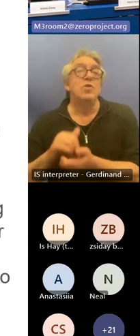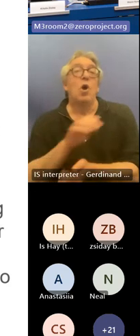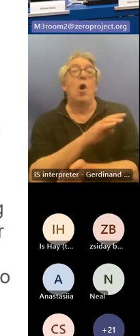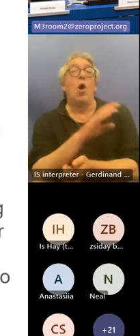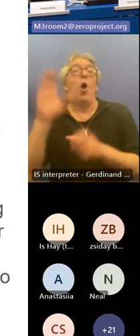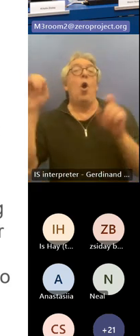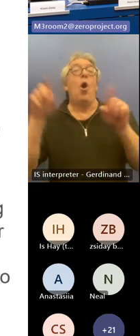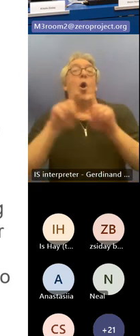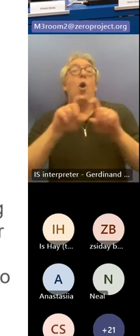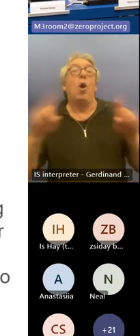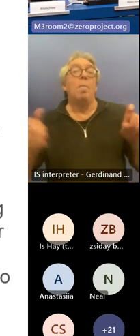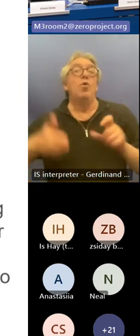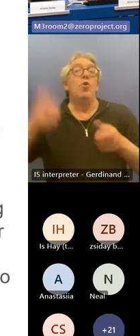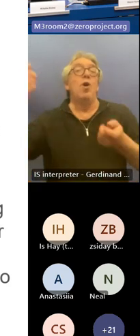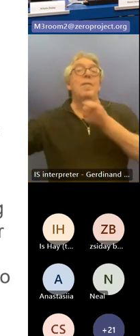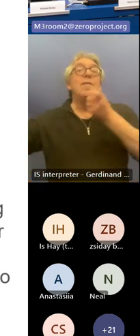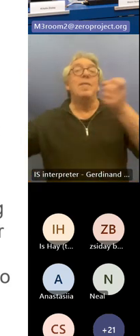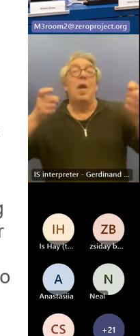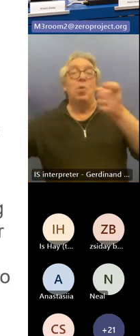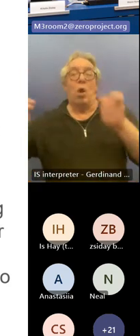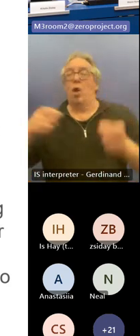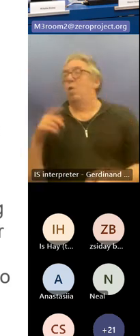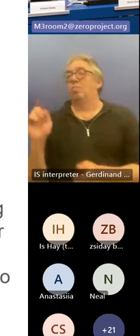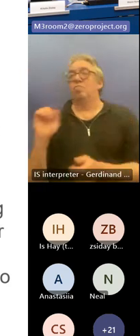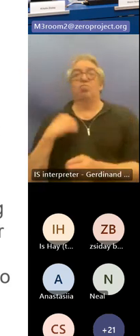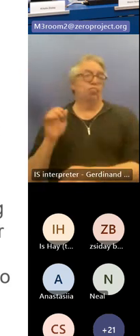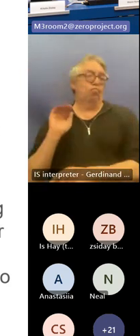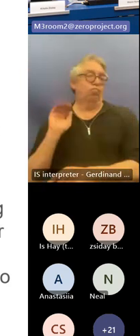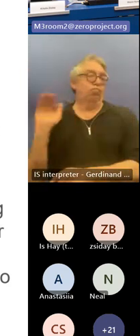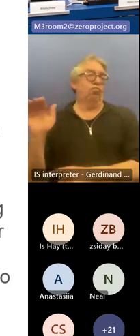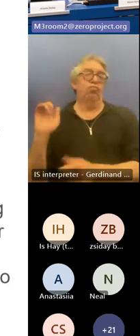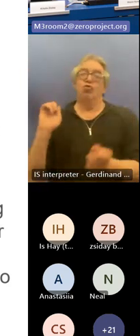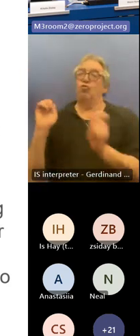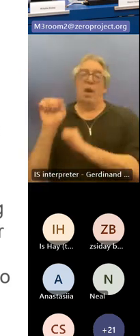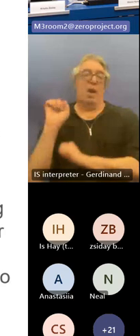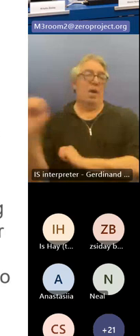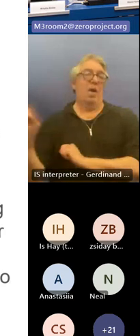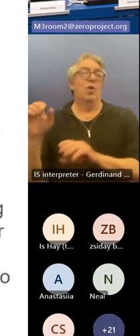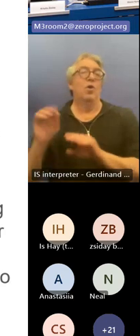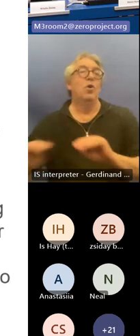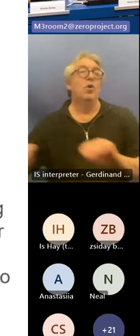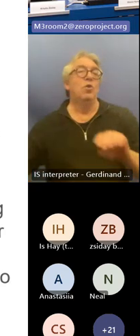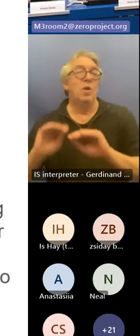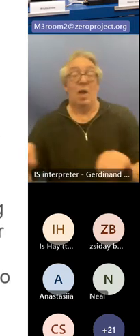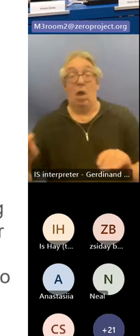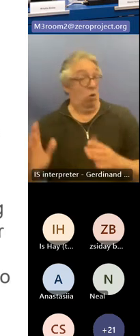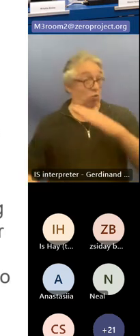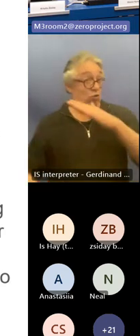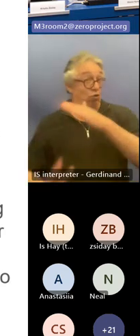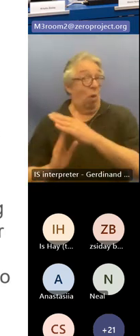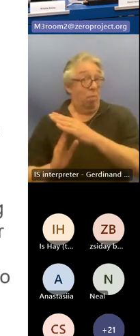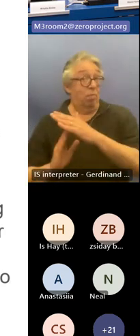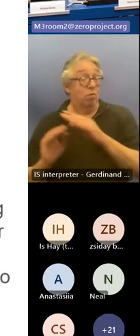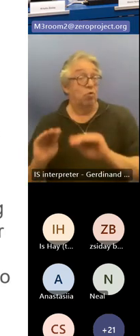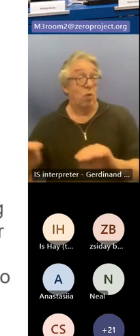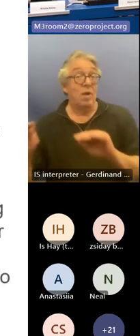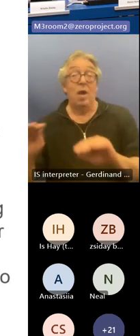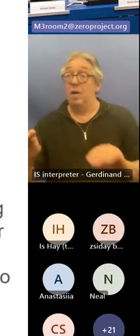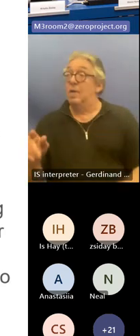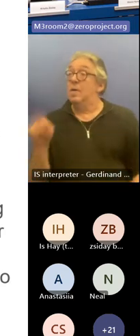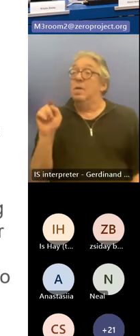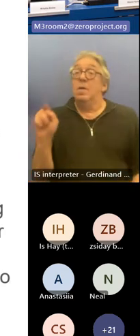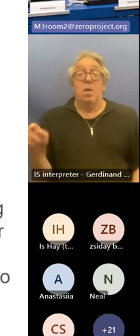programs. There are government programs which are world-class, accessible and inclusive. Working